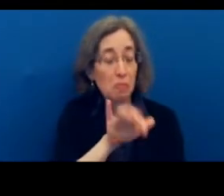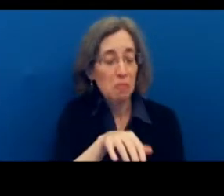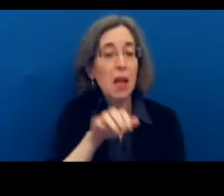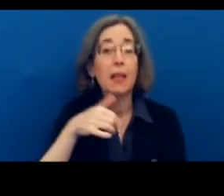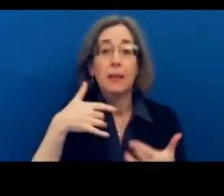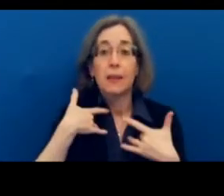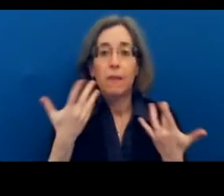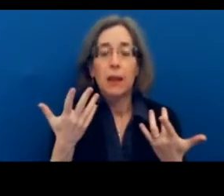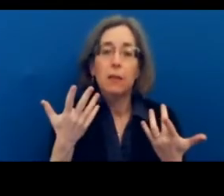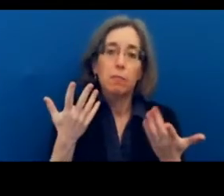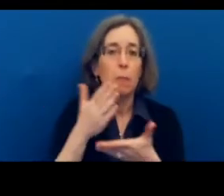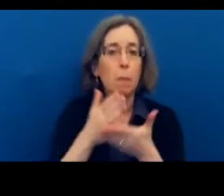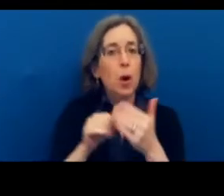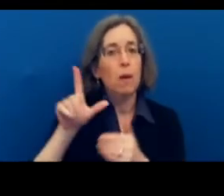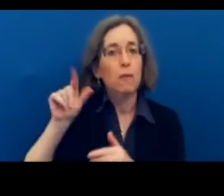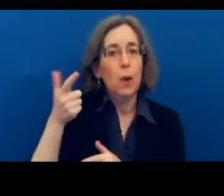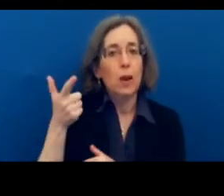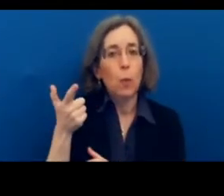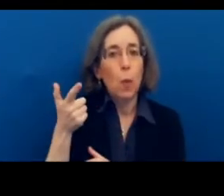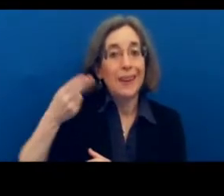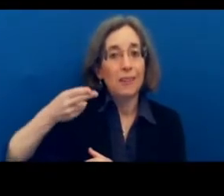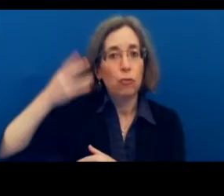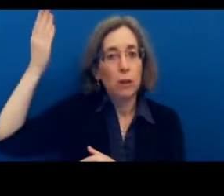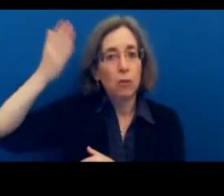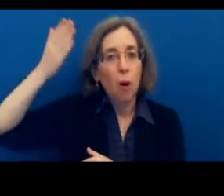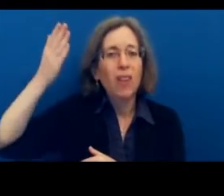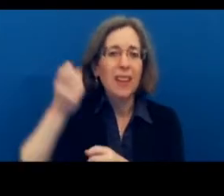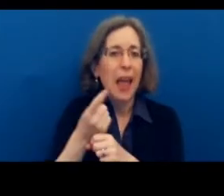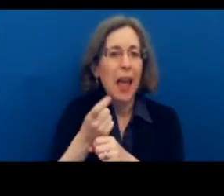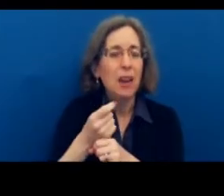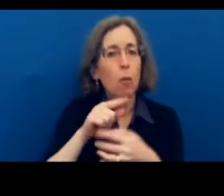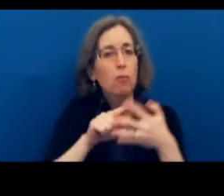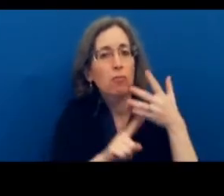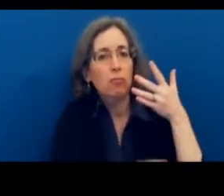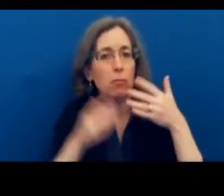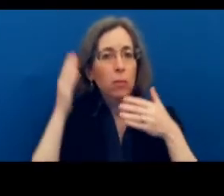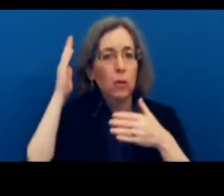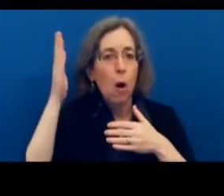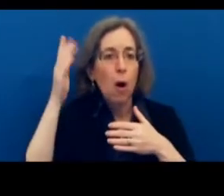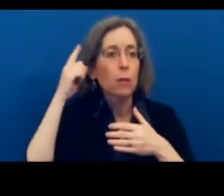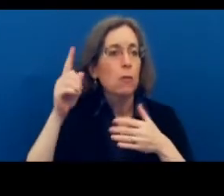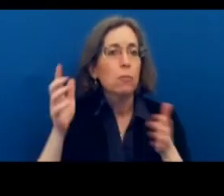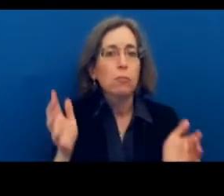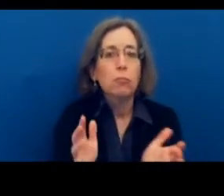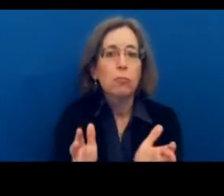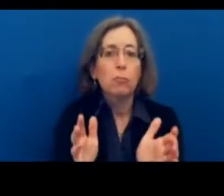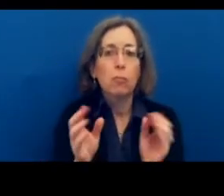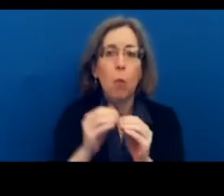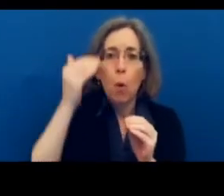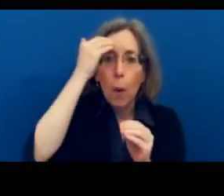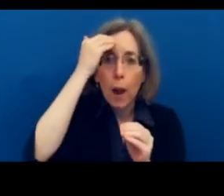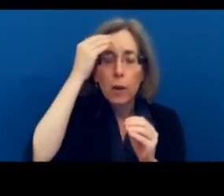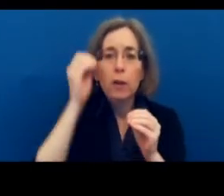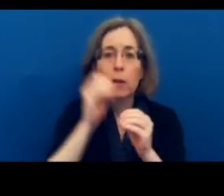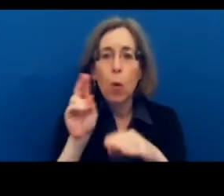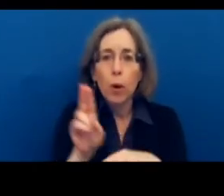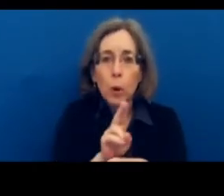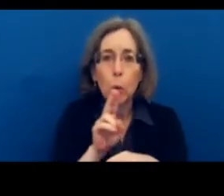2021 HISTORY TALKS, AN ANNUAL SERIES DESIGNED TO PROMOTE AWARENESS AND USE OF NLM HISTORICAL COLLECTIONS FOR